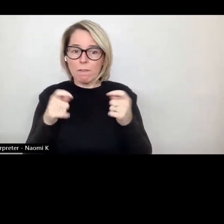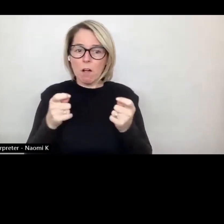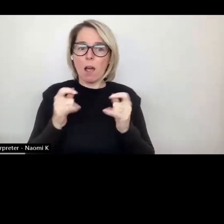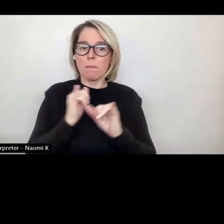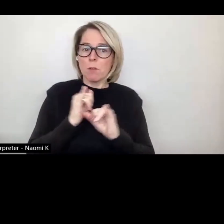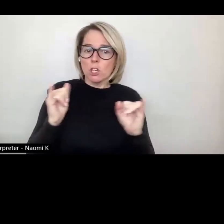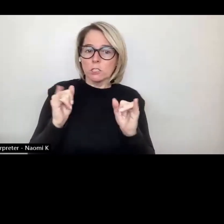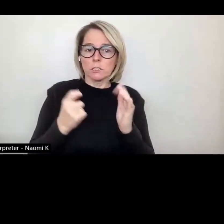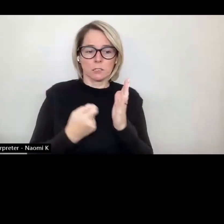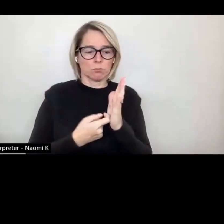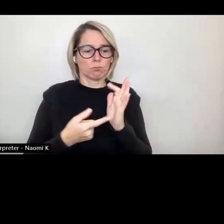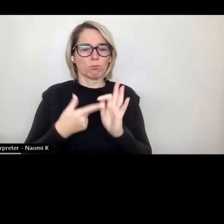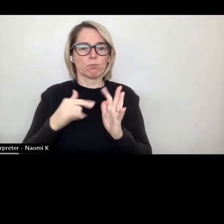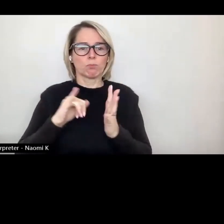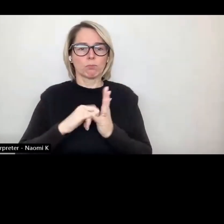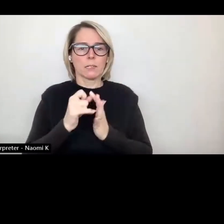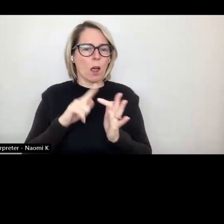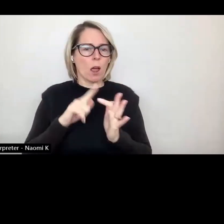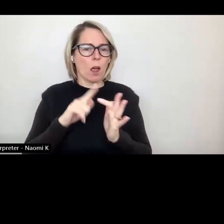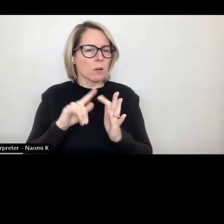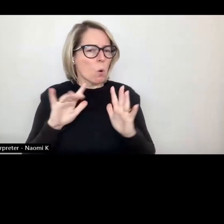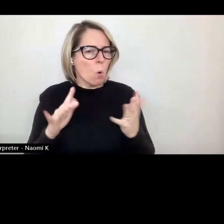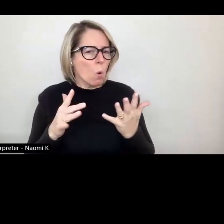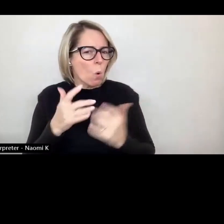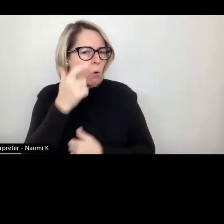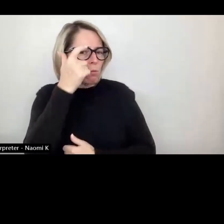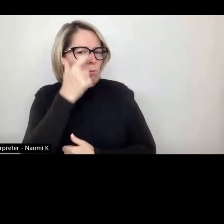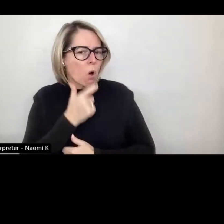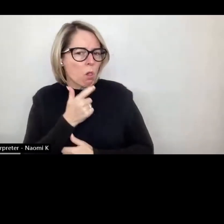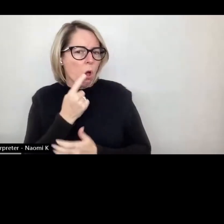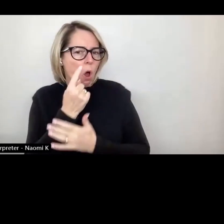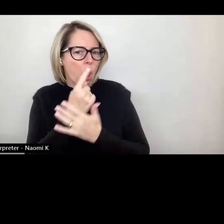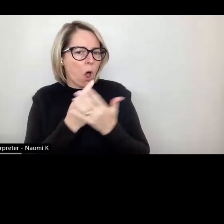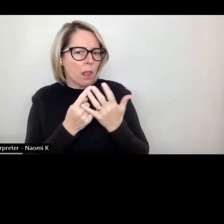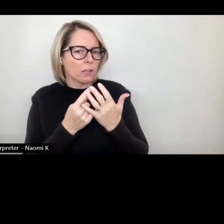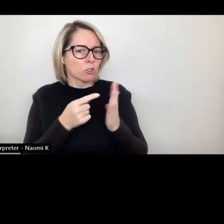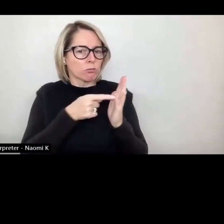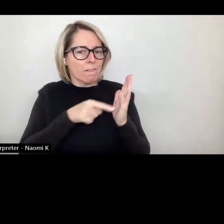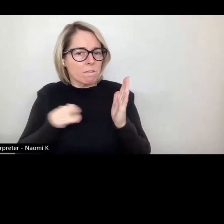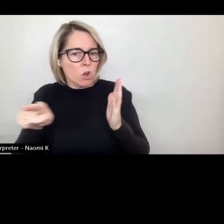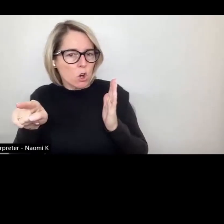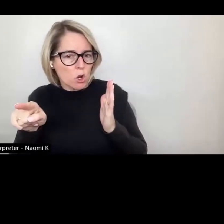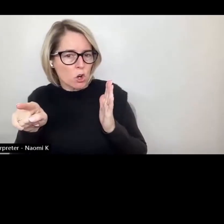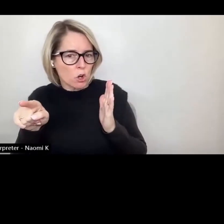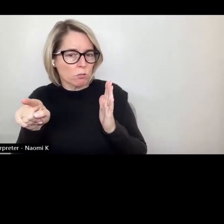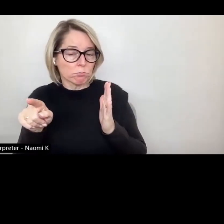The important thing is that the carer is assisted to access respite when they need it.